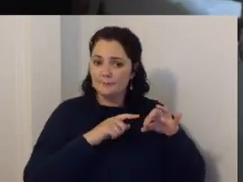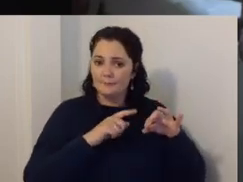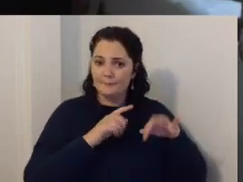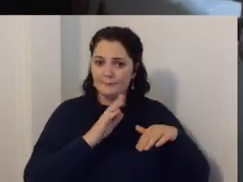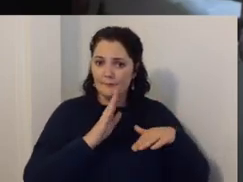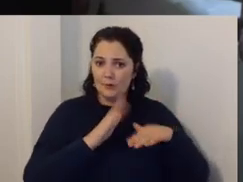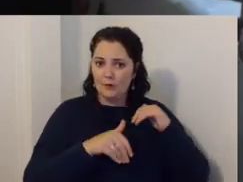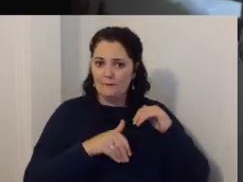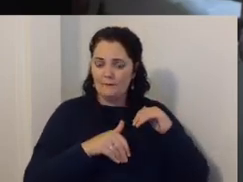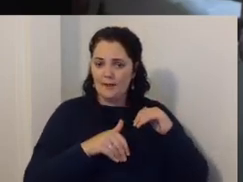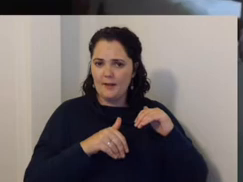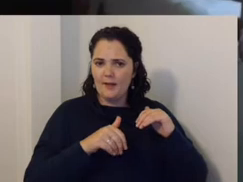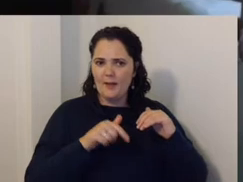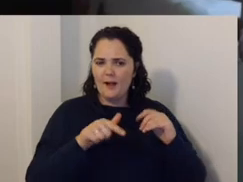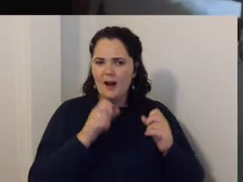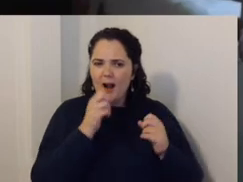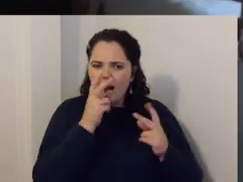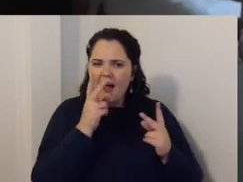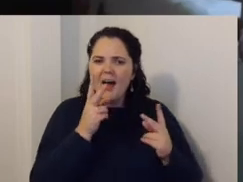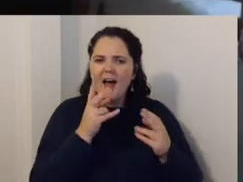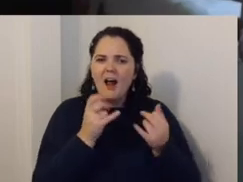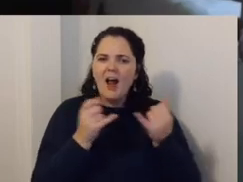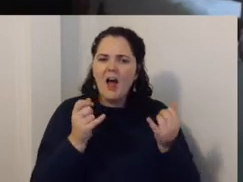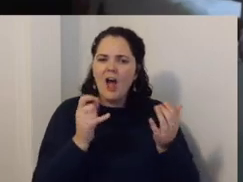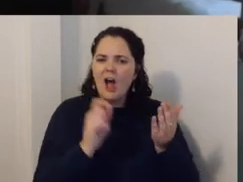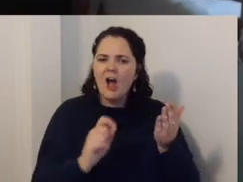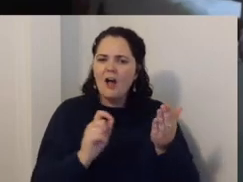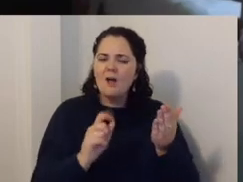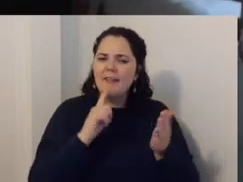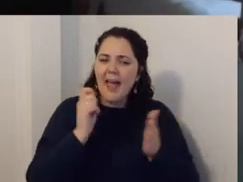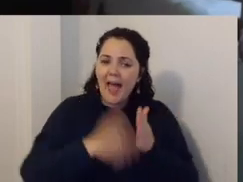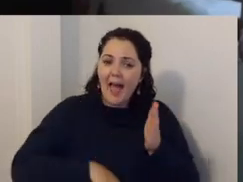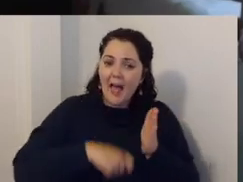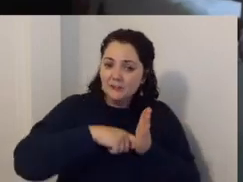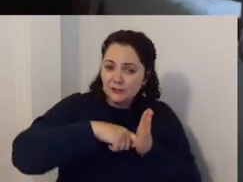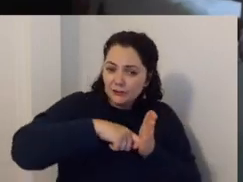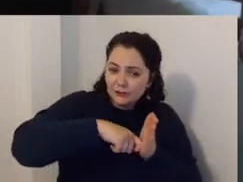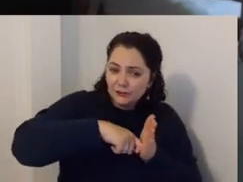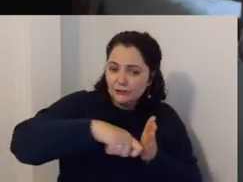struggling to get that that lighter line when they do the initial um when they do the initial rubbing